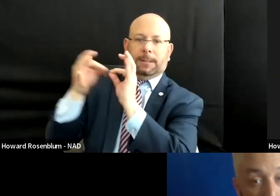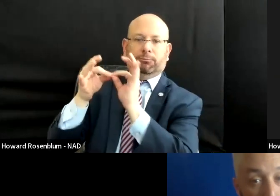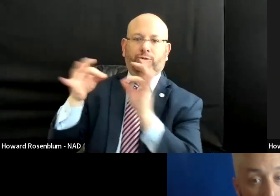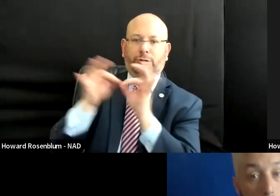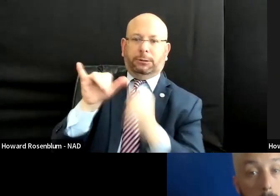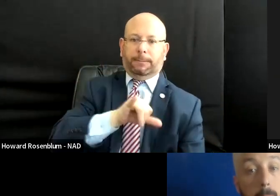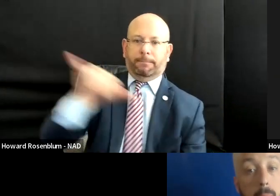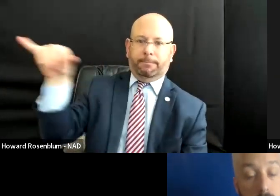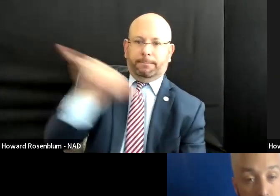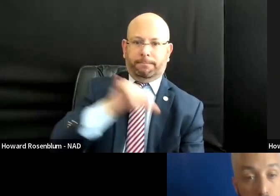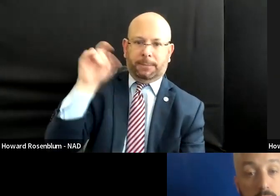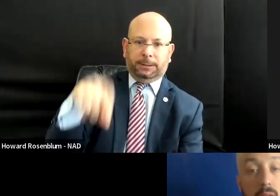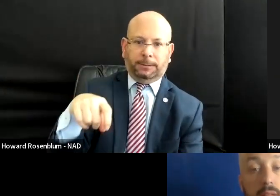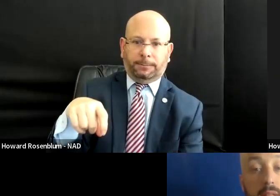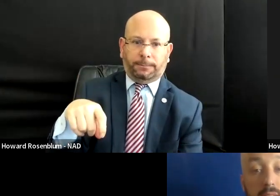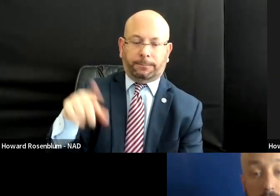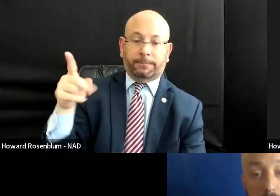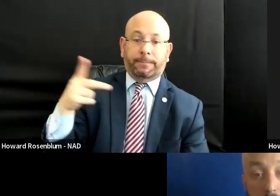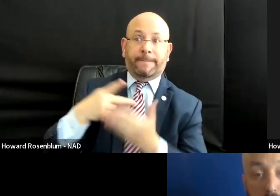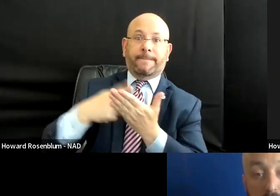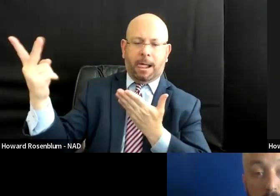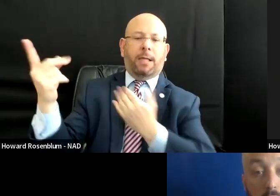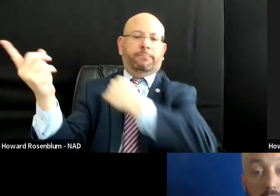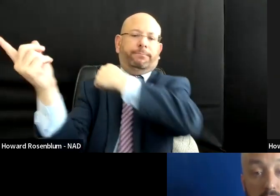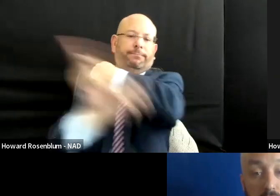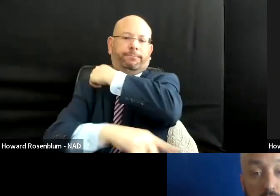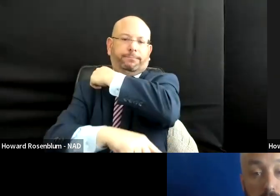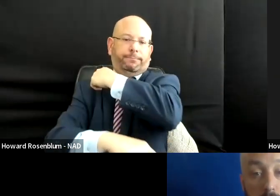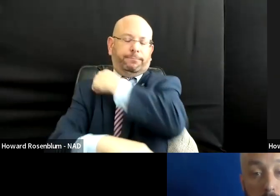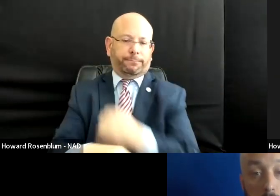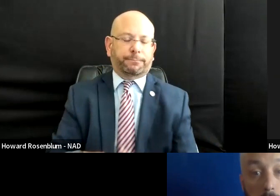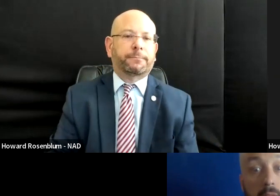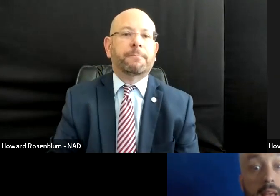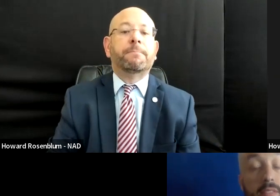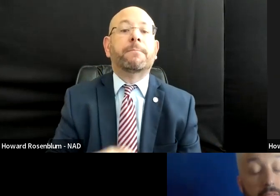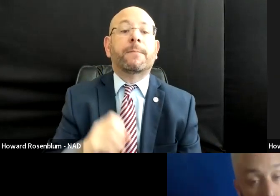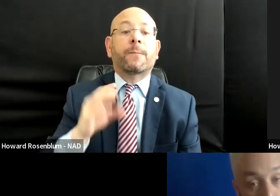to the FCC that any show, any movie,